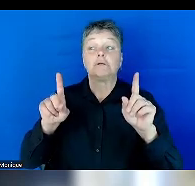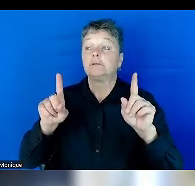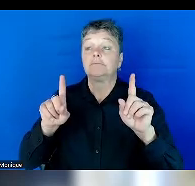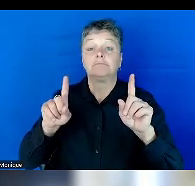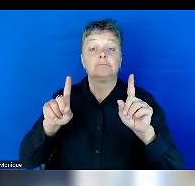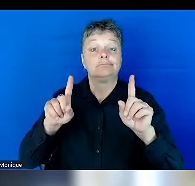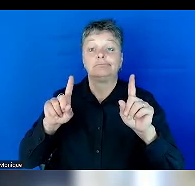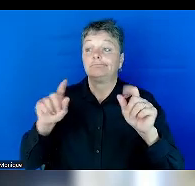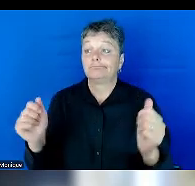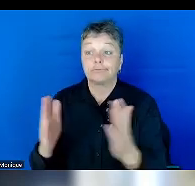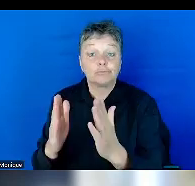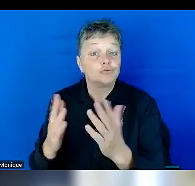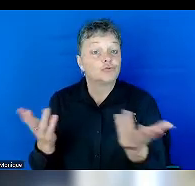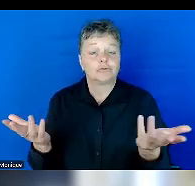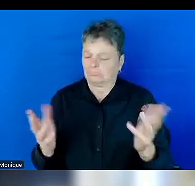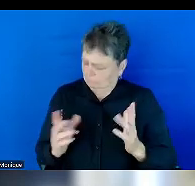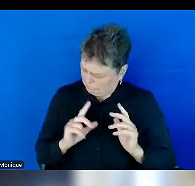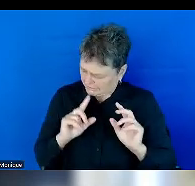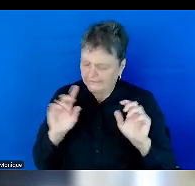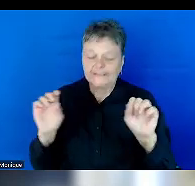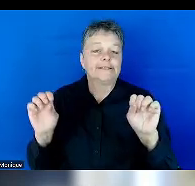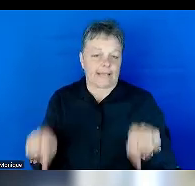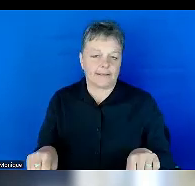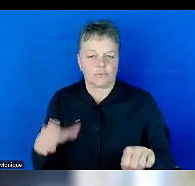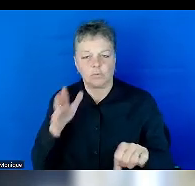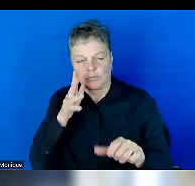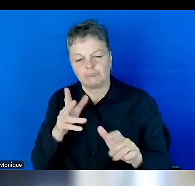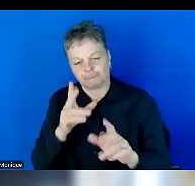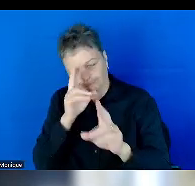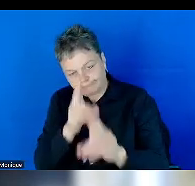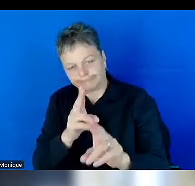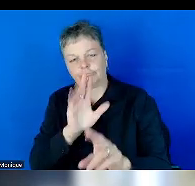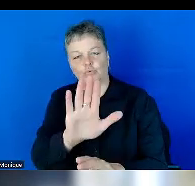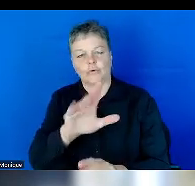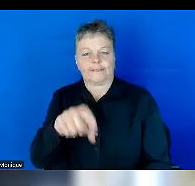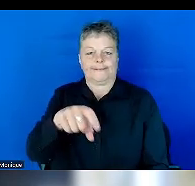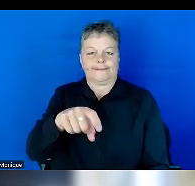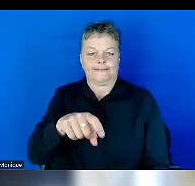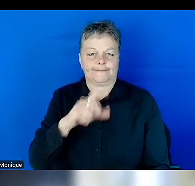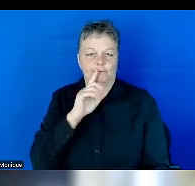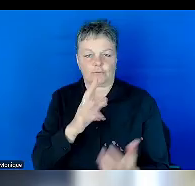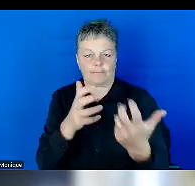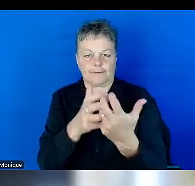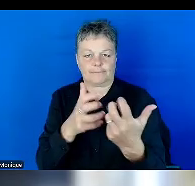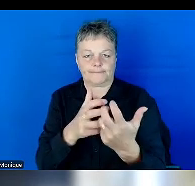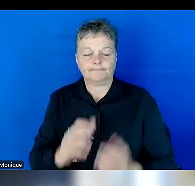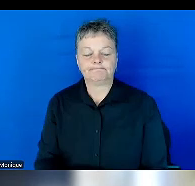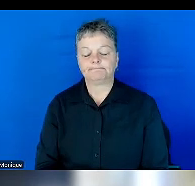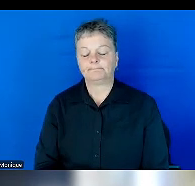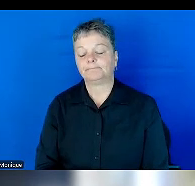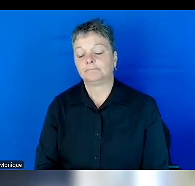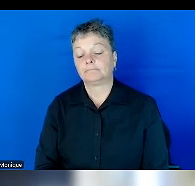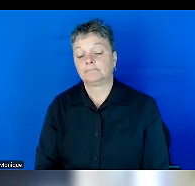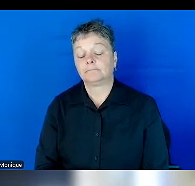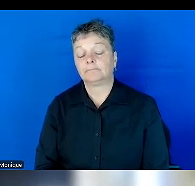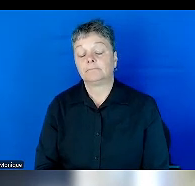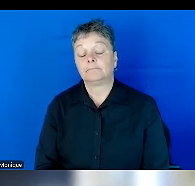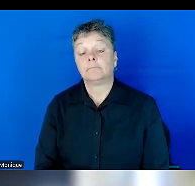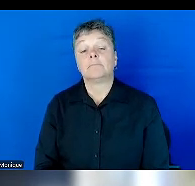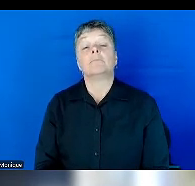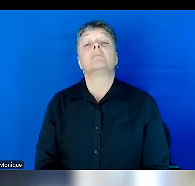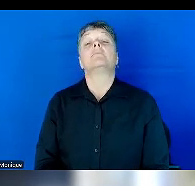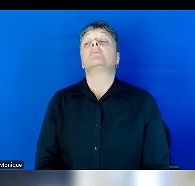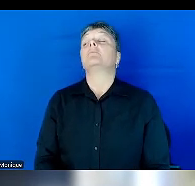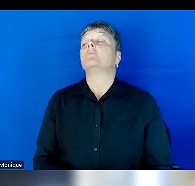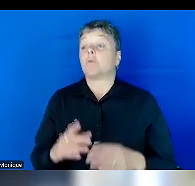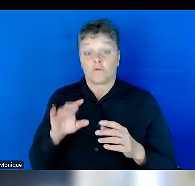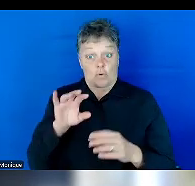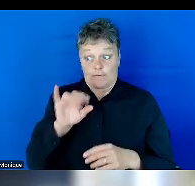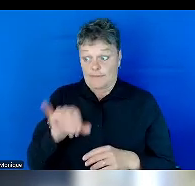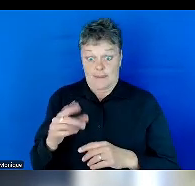meets their accommodation needs and then during the at the appointment time and day uh with the